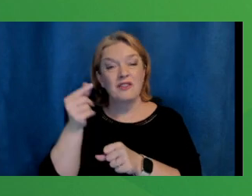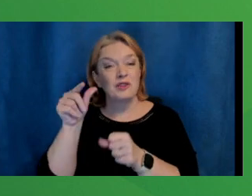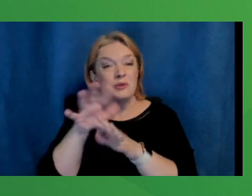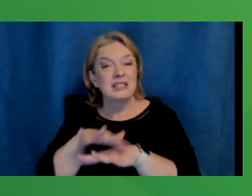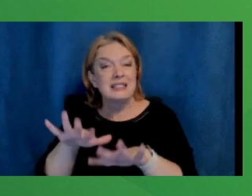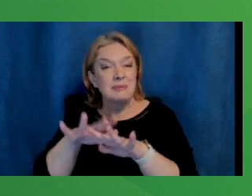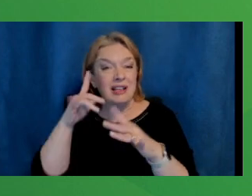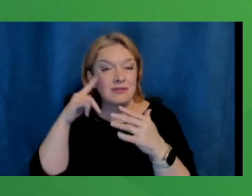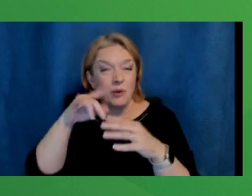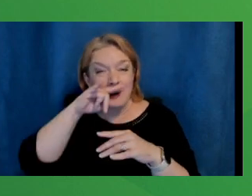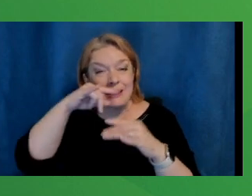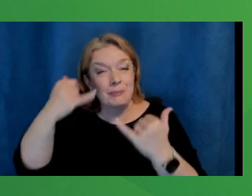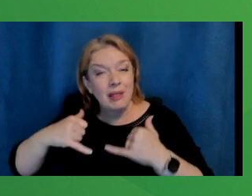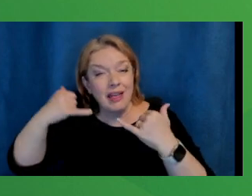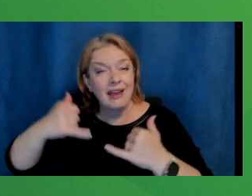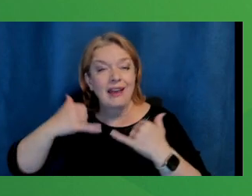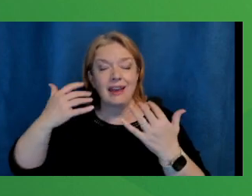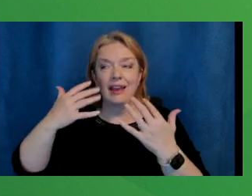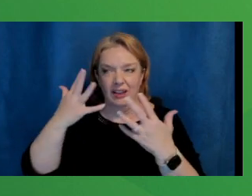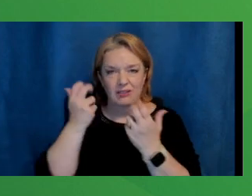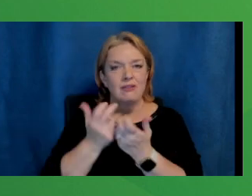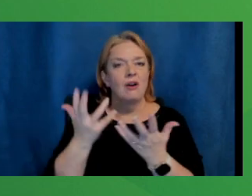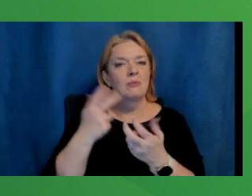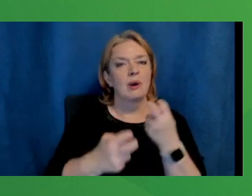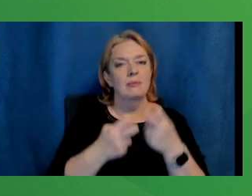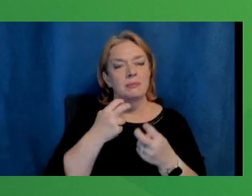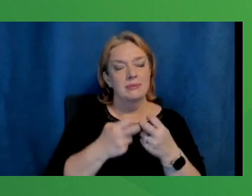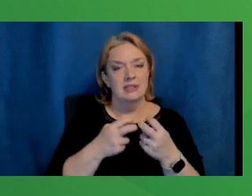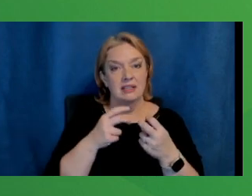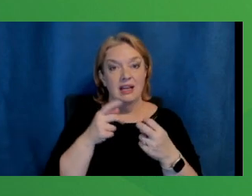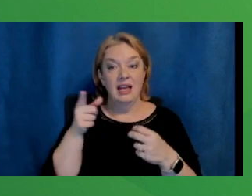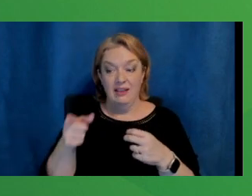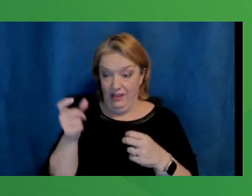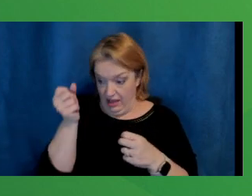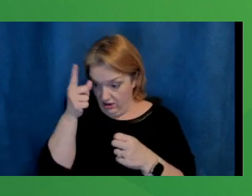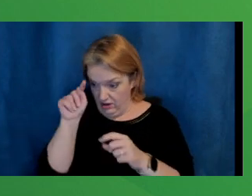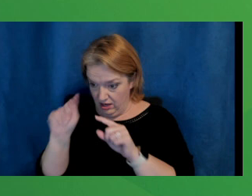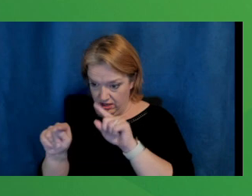understanding that and framing that, and each of those can be aligned with the global goals.